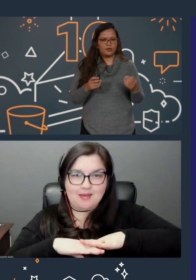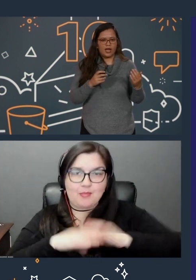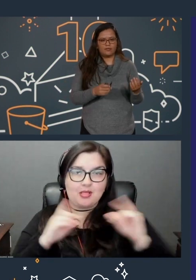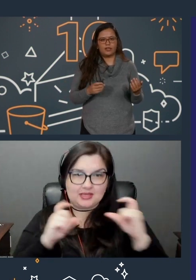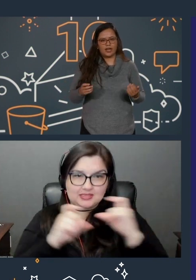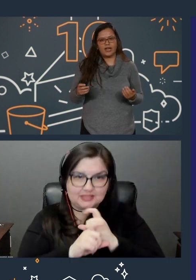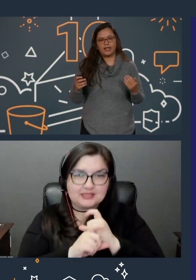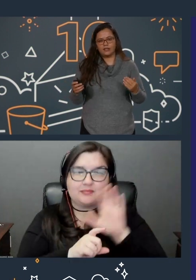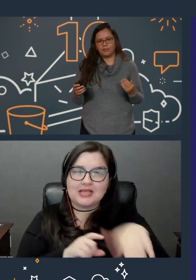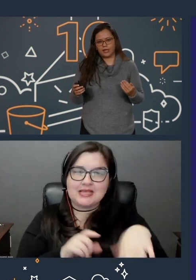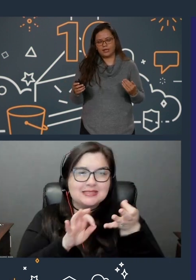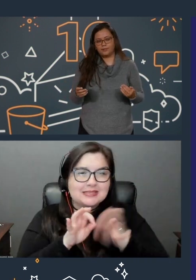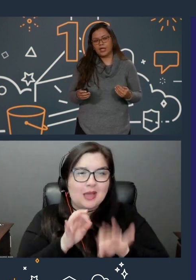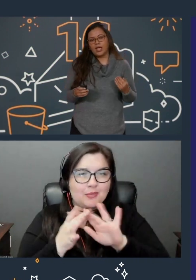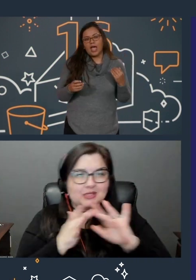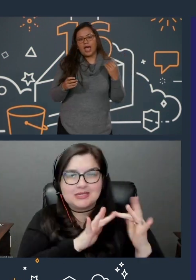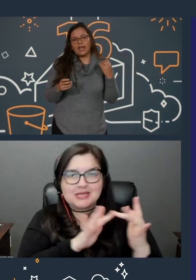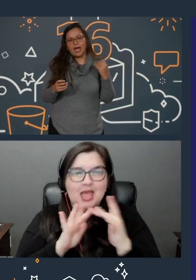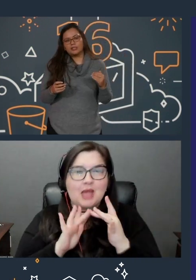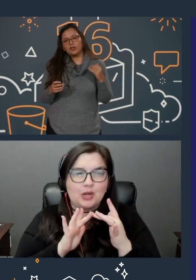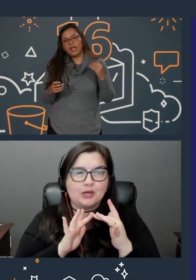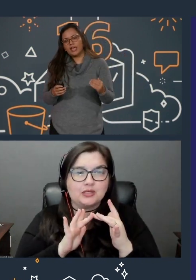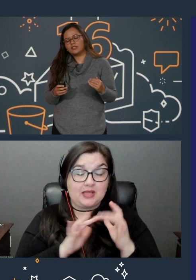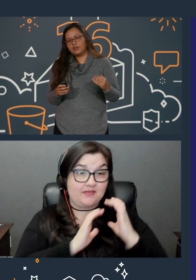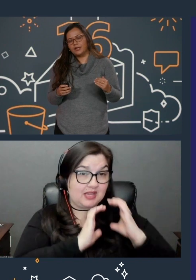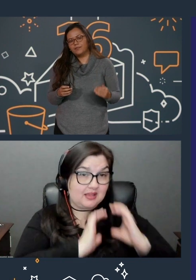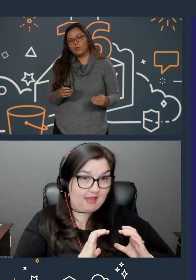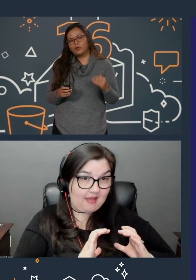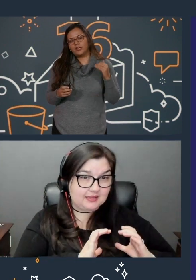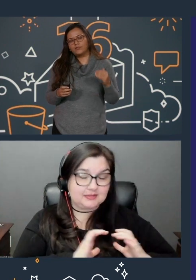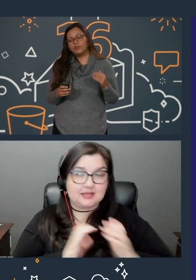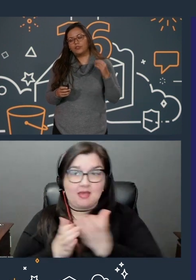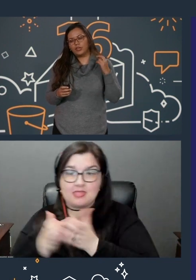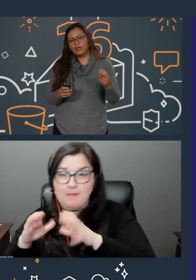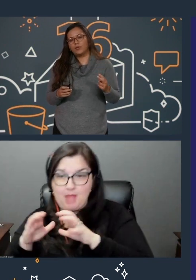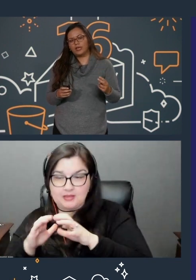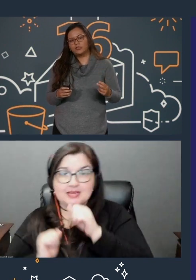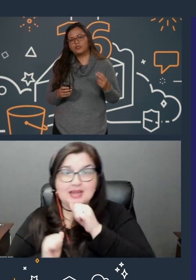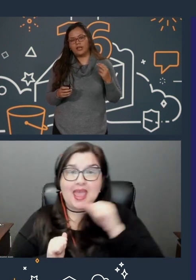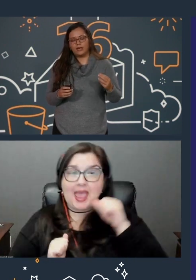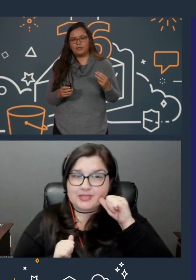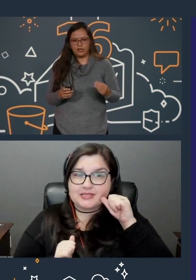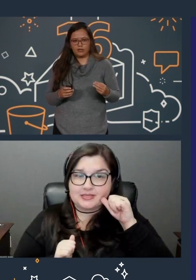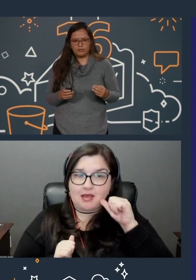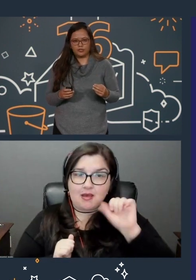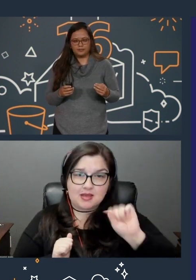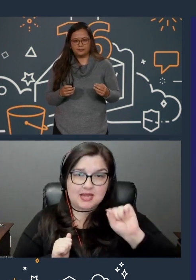You have the client and the bucket. And Amazon S3 would give you three ways to enable encryption.